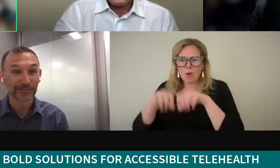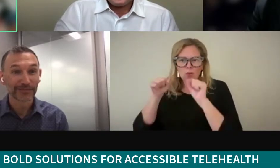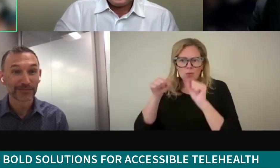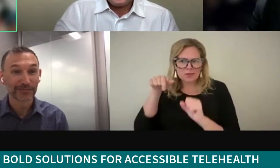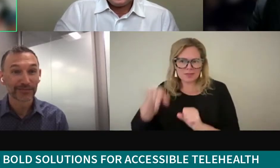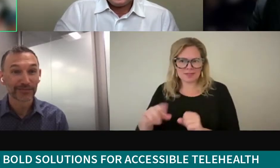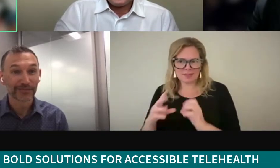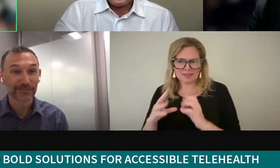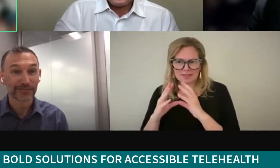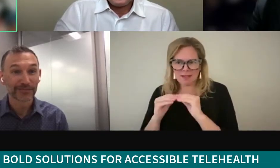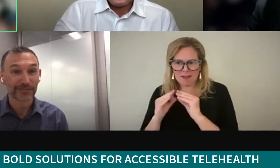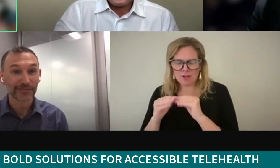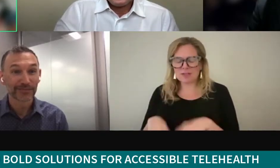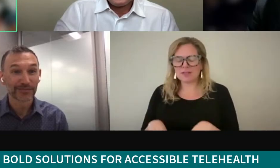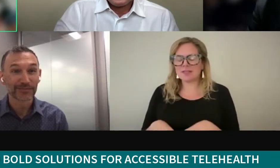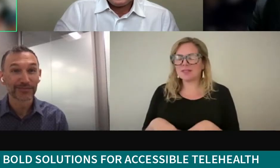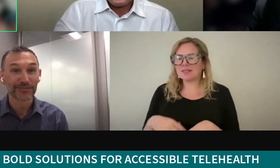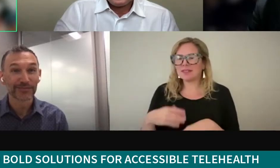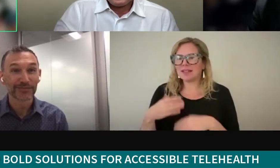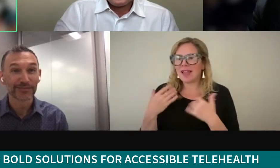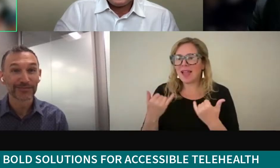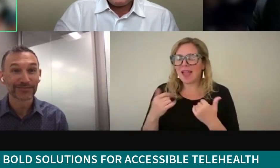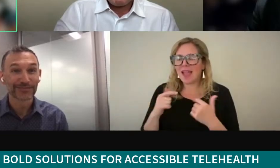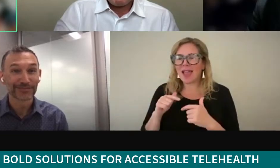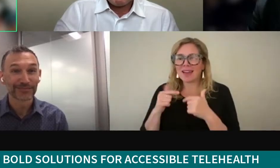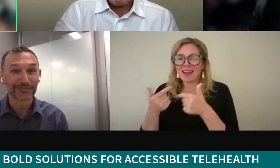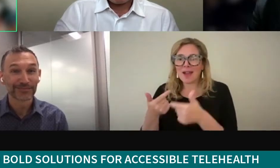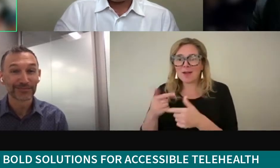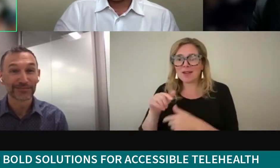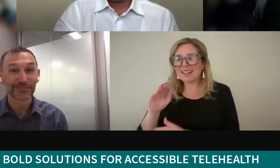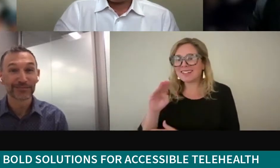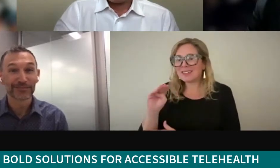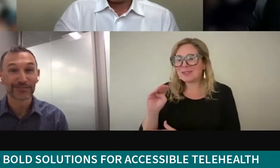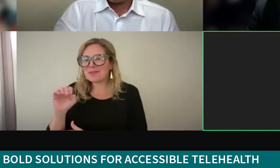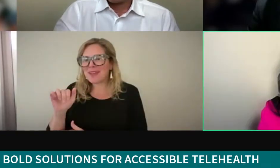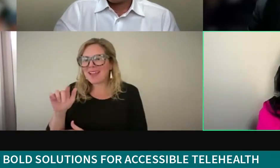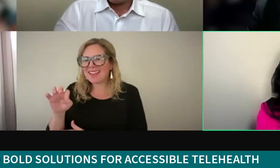and Malathi, I'll hand it back to you. >> Malathi Srinivasan: Thank you so much,